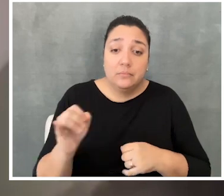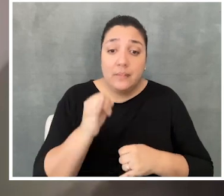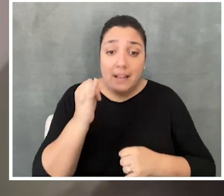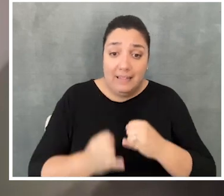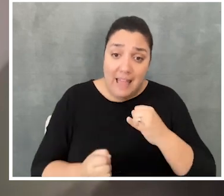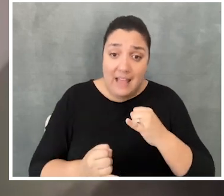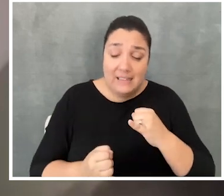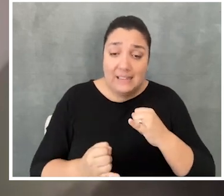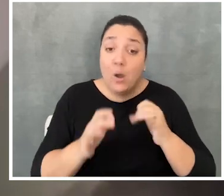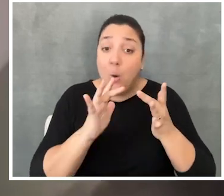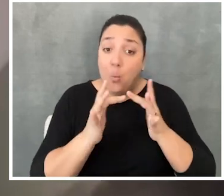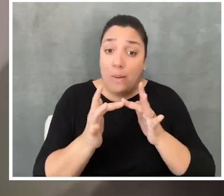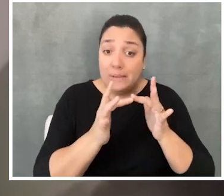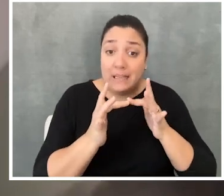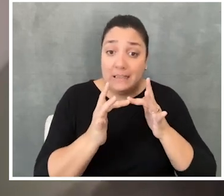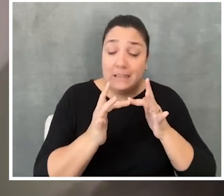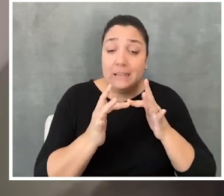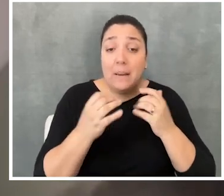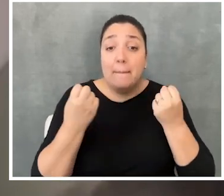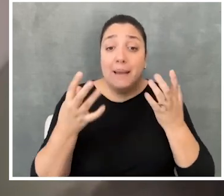many websites, many state websites